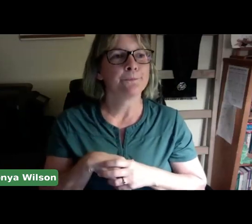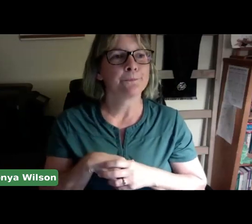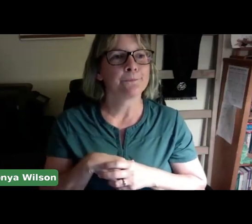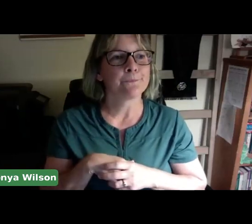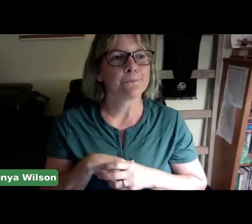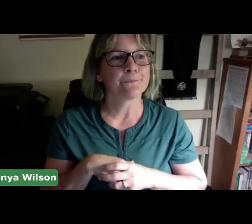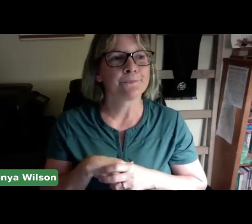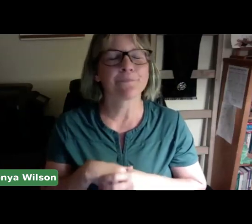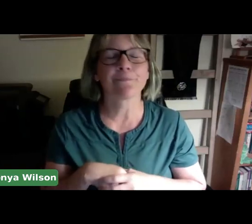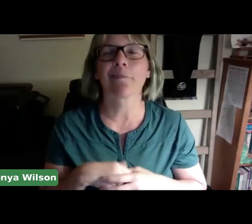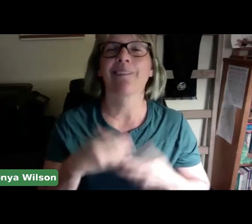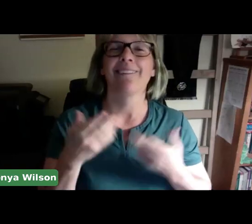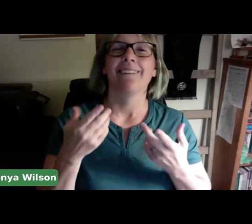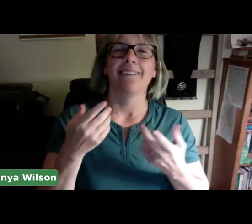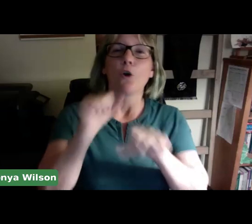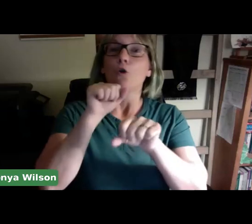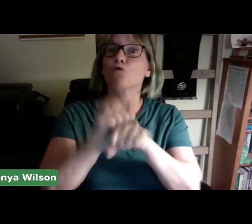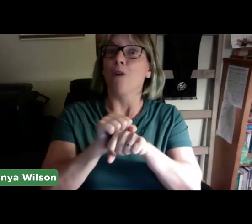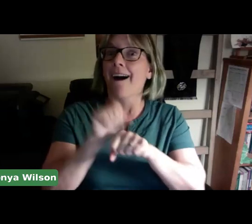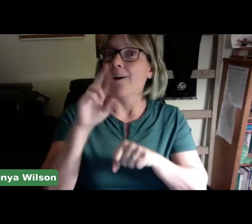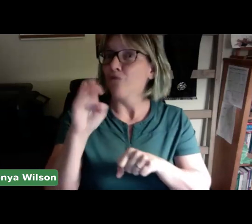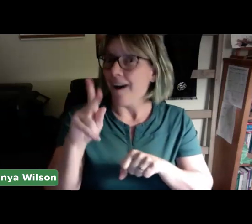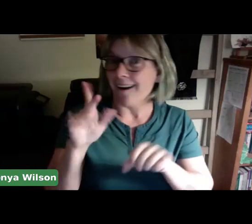I should be involved in those discussions.